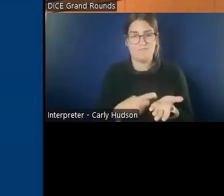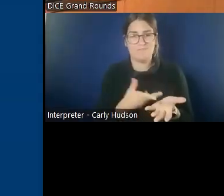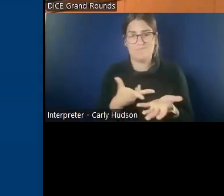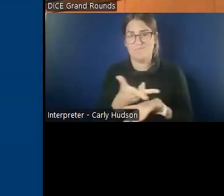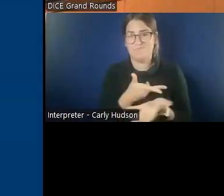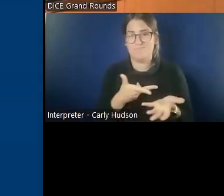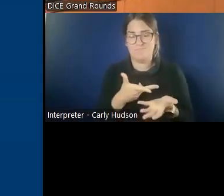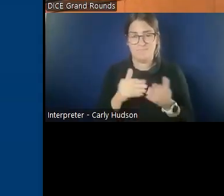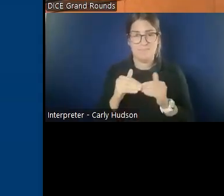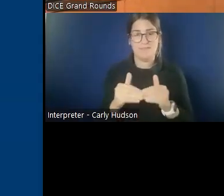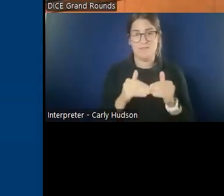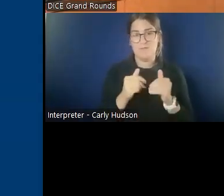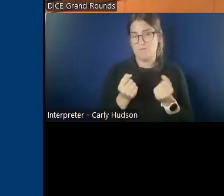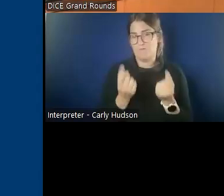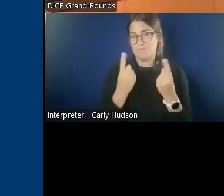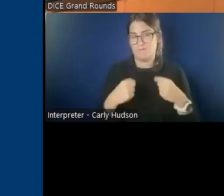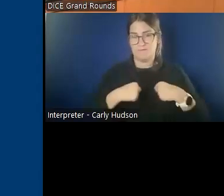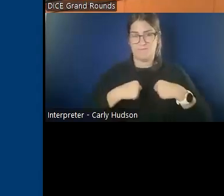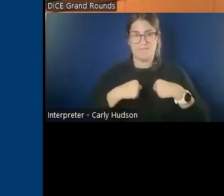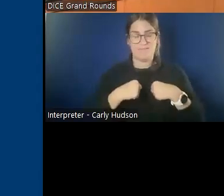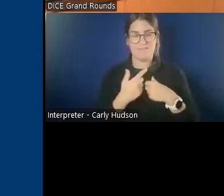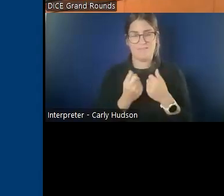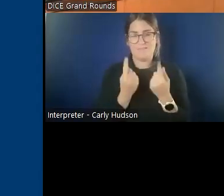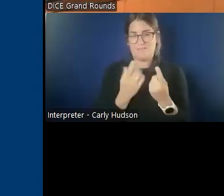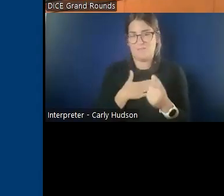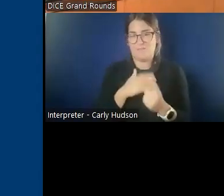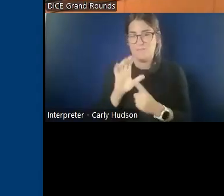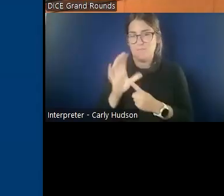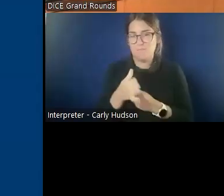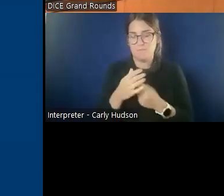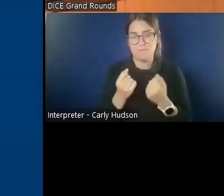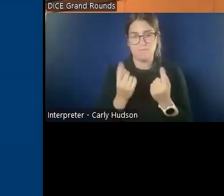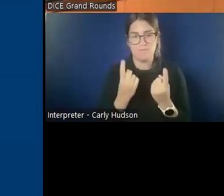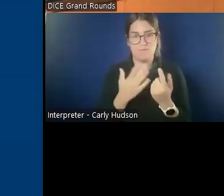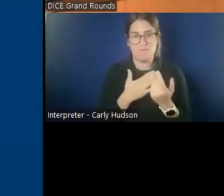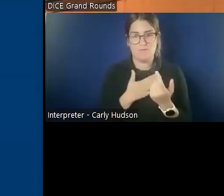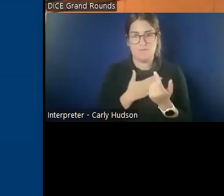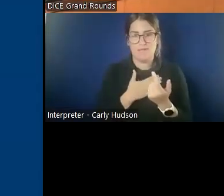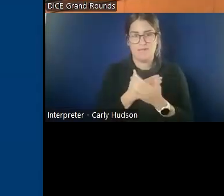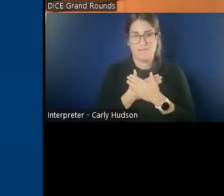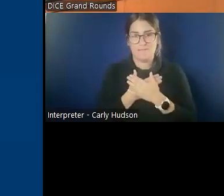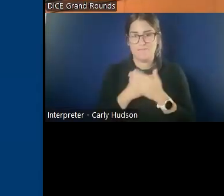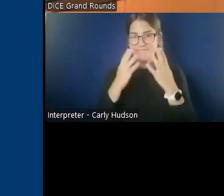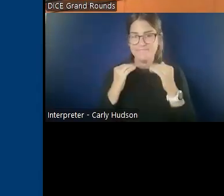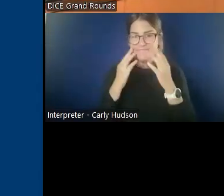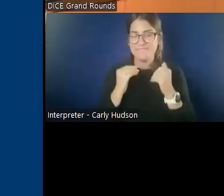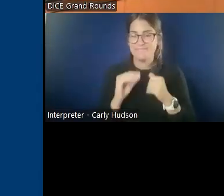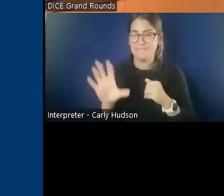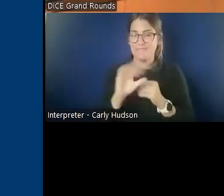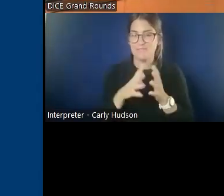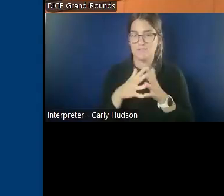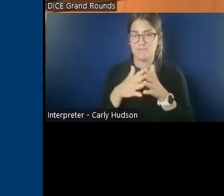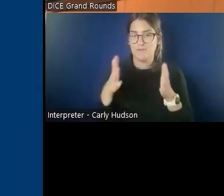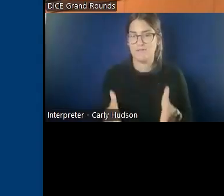understood the a lot of the cultural intricacies around being Asian-American um and also being the